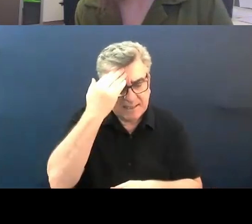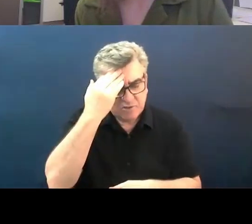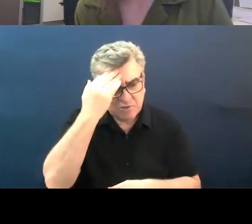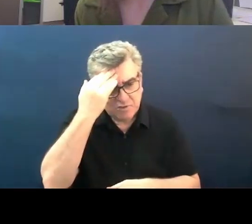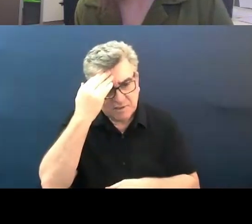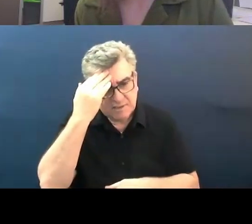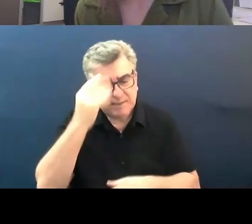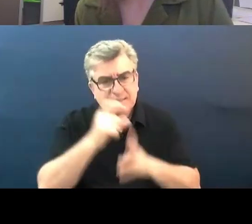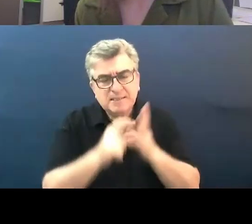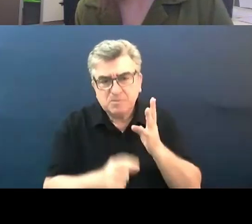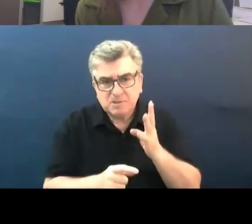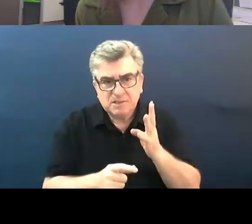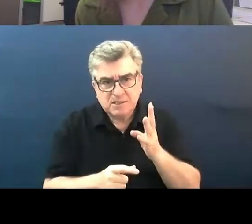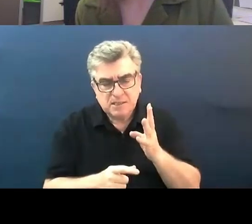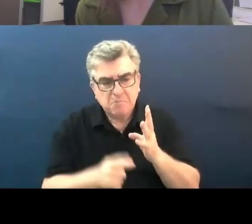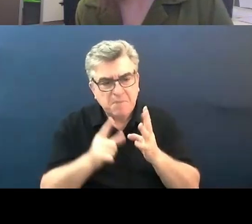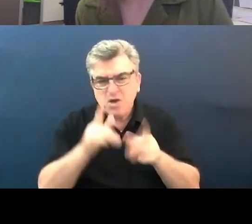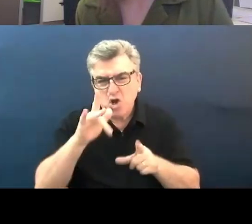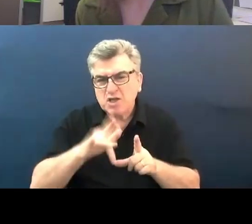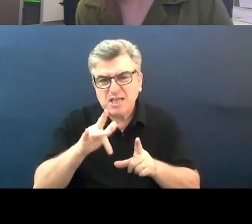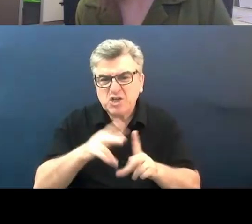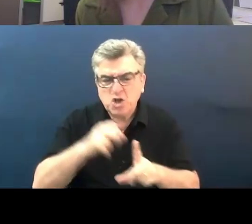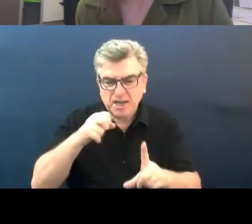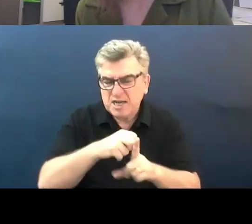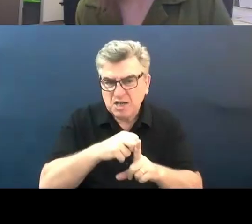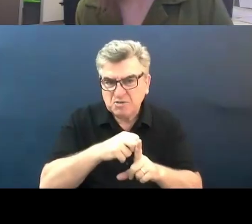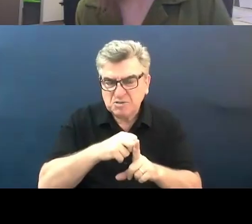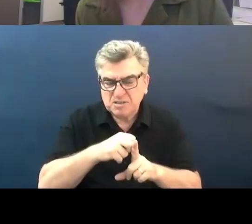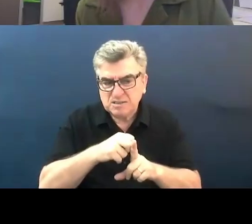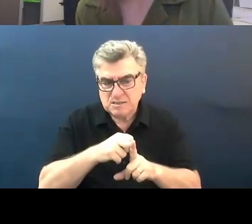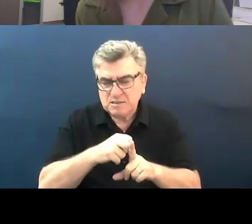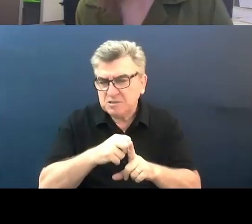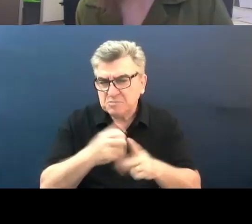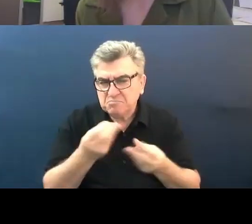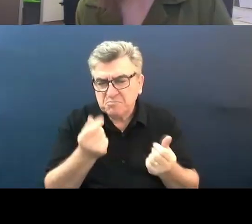but it hasn't been explored, what are good tips for bringing this up with the patient,